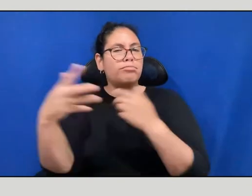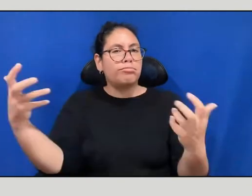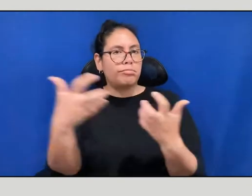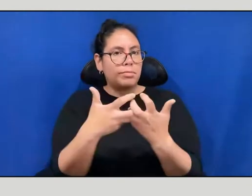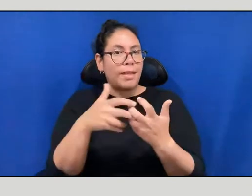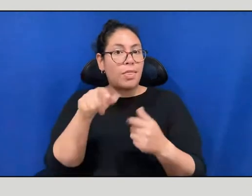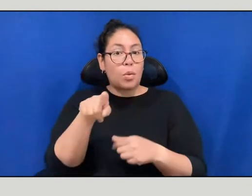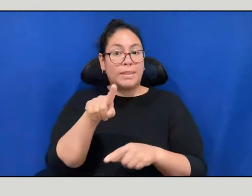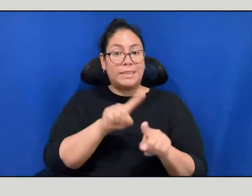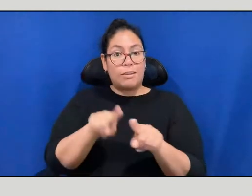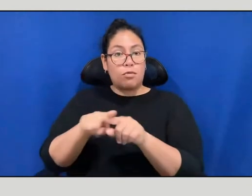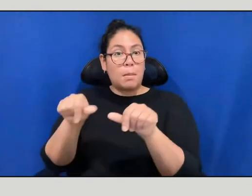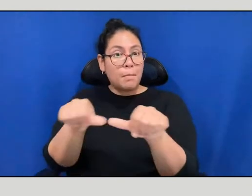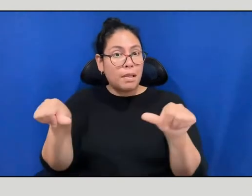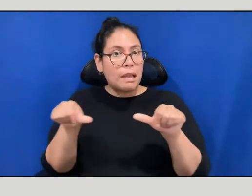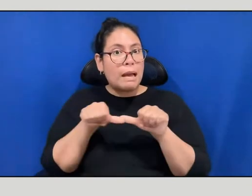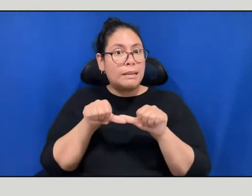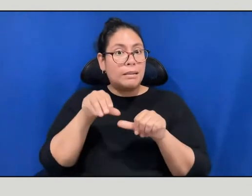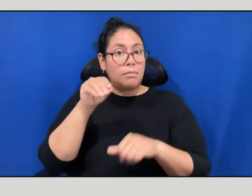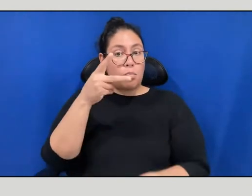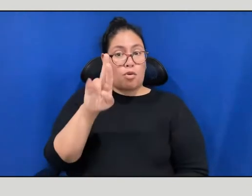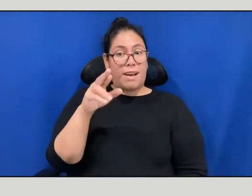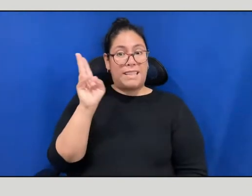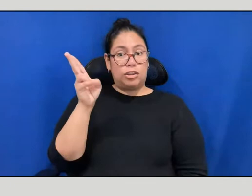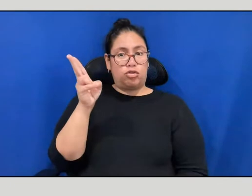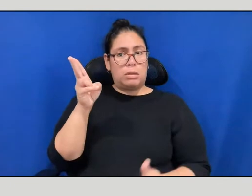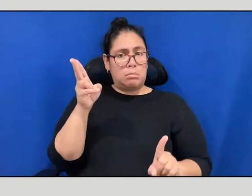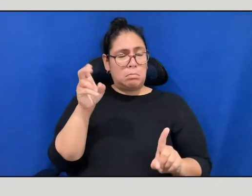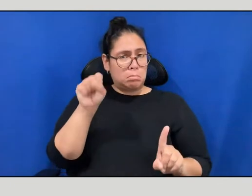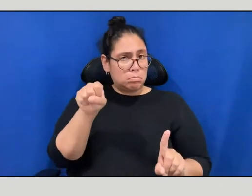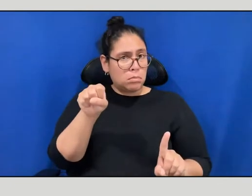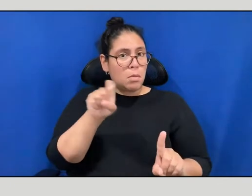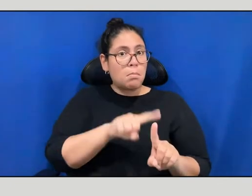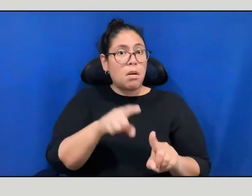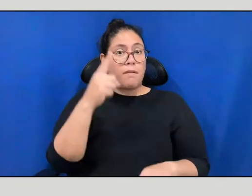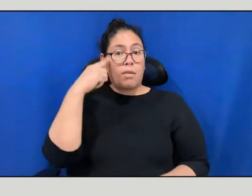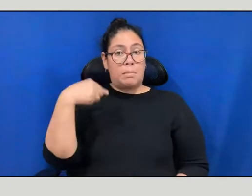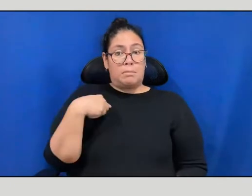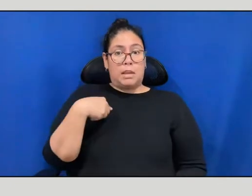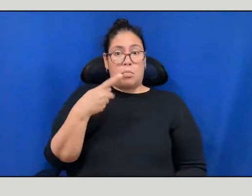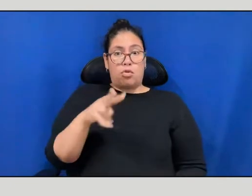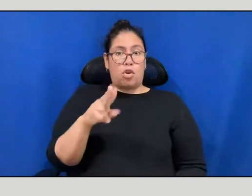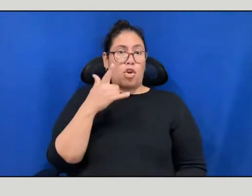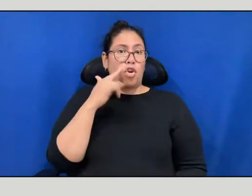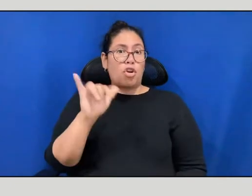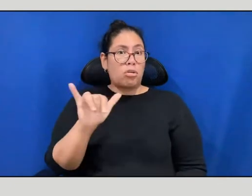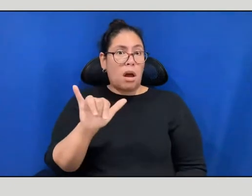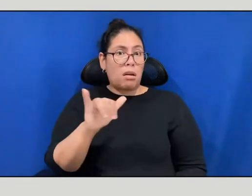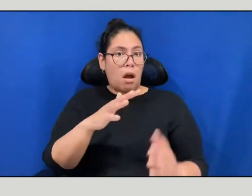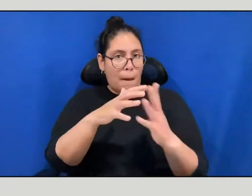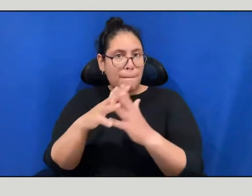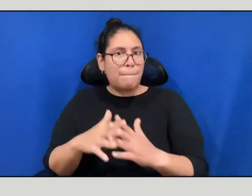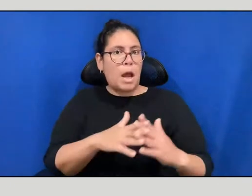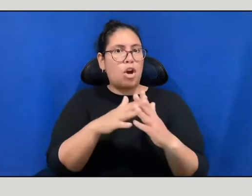but to me, Puerto Rico looks like an American suburb in many ways, but it looks like an American suburb